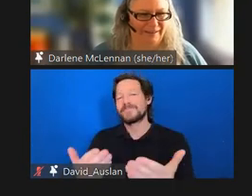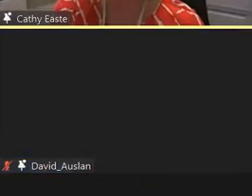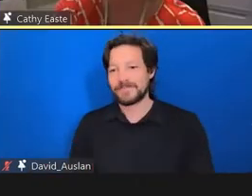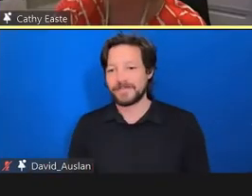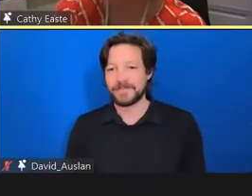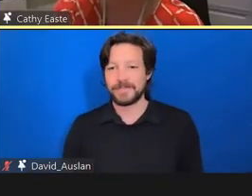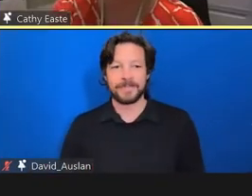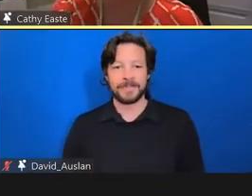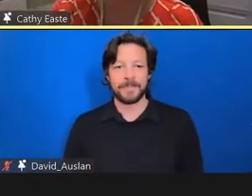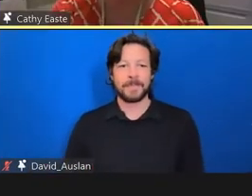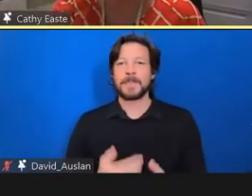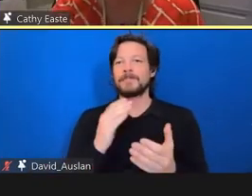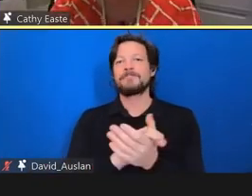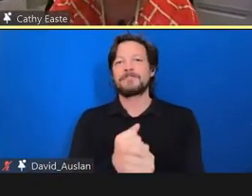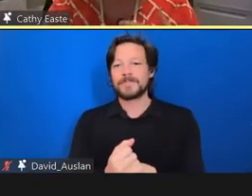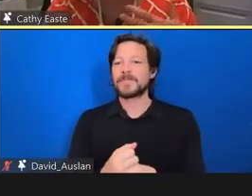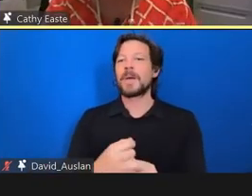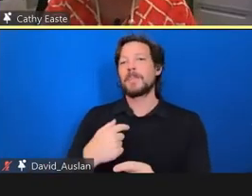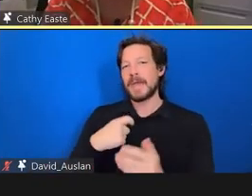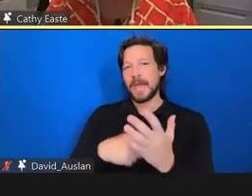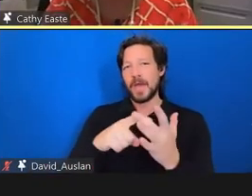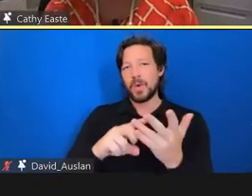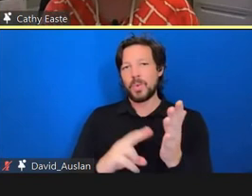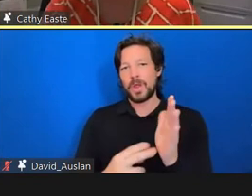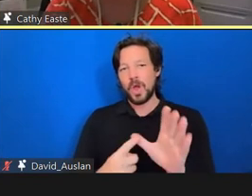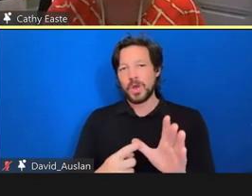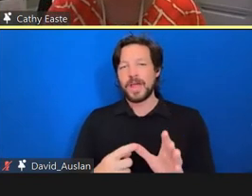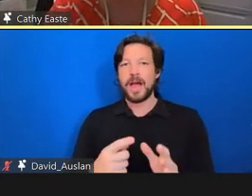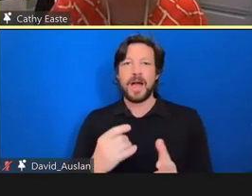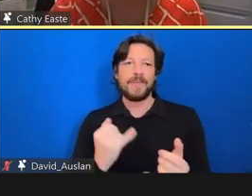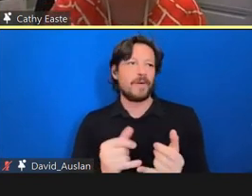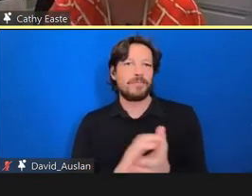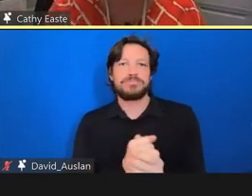Thank you very much. Riona and I are really very appreciative of this opportunity to